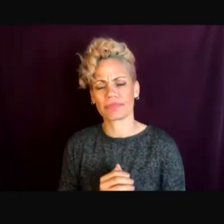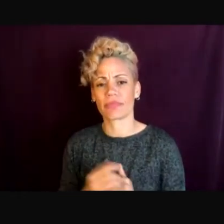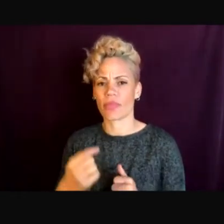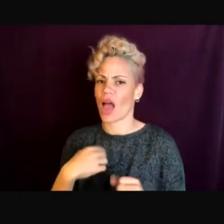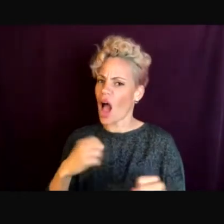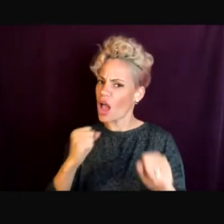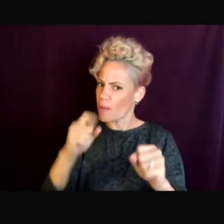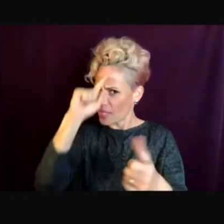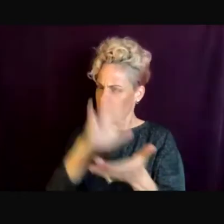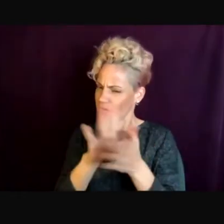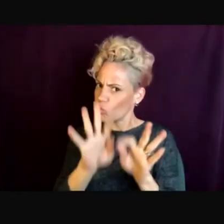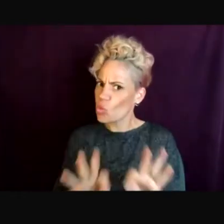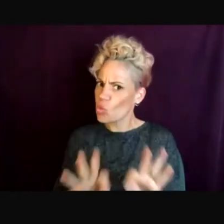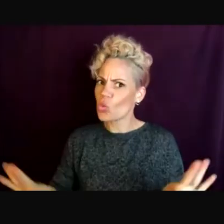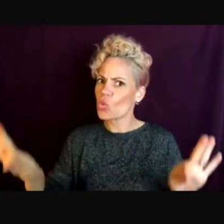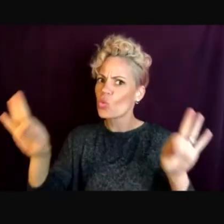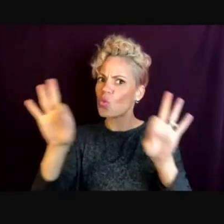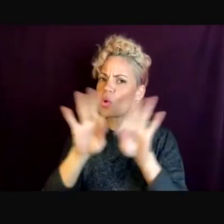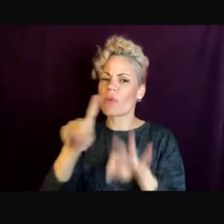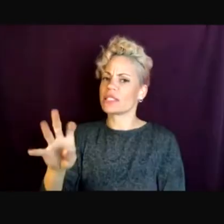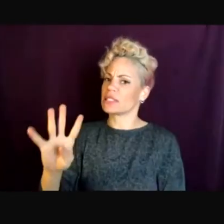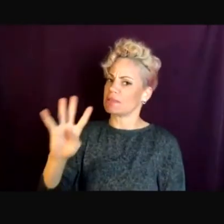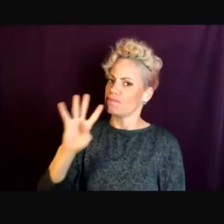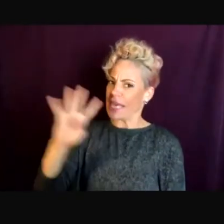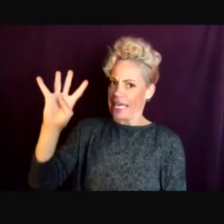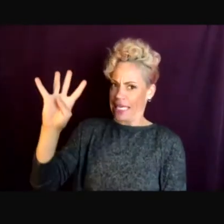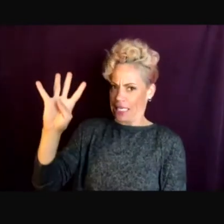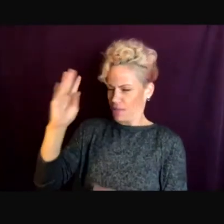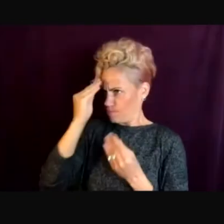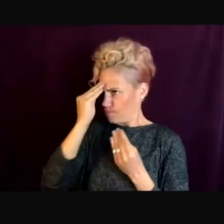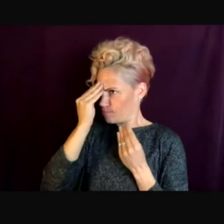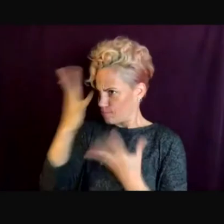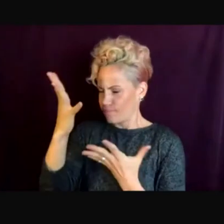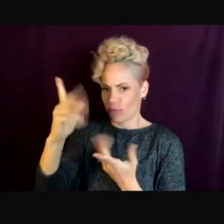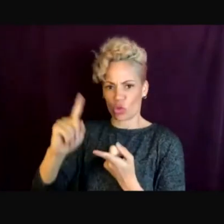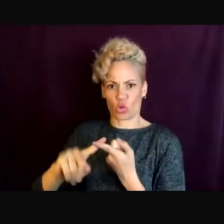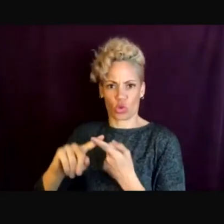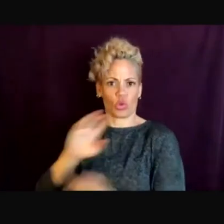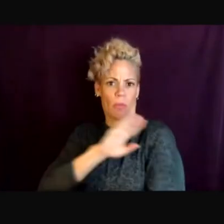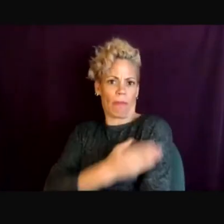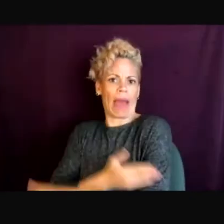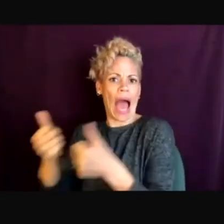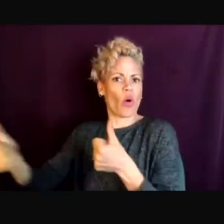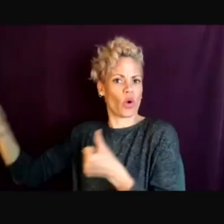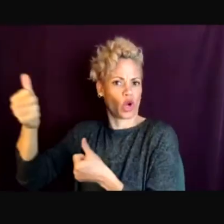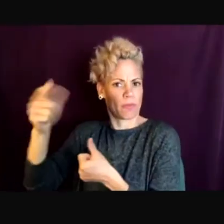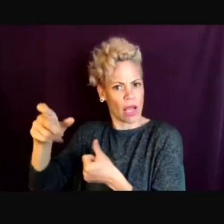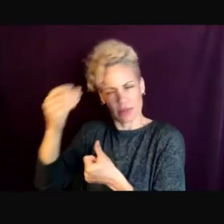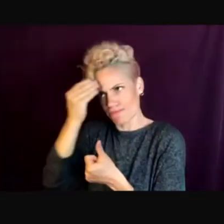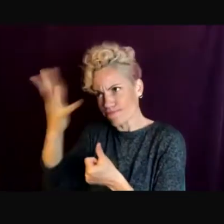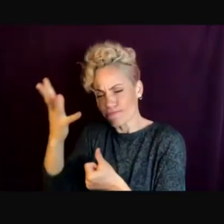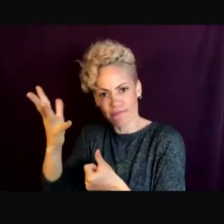And that you have to express yourself and so forth. And particularly those of us in the disability community